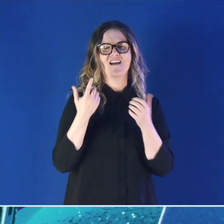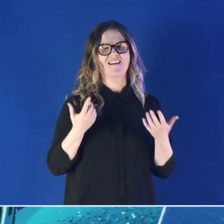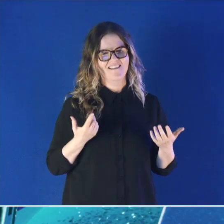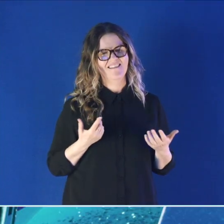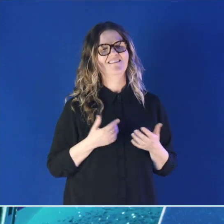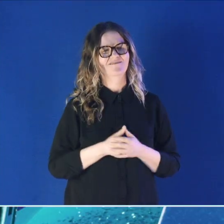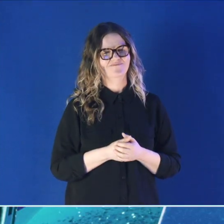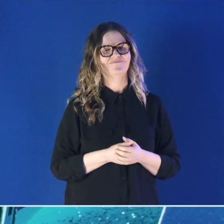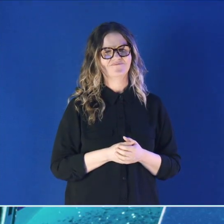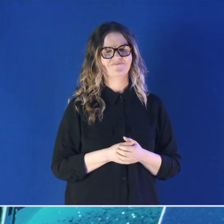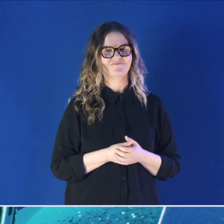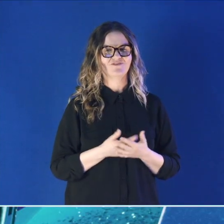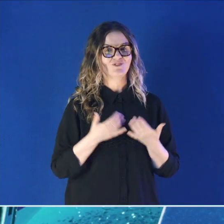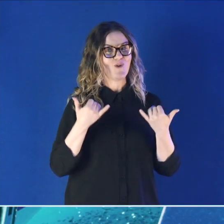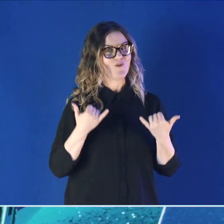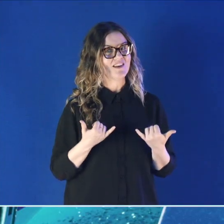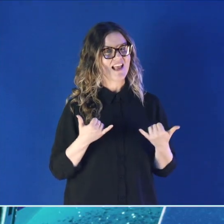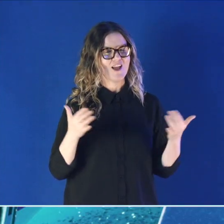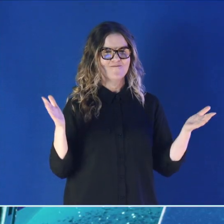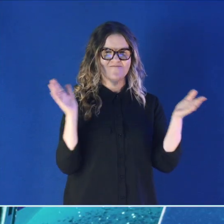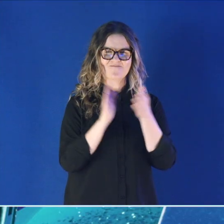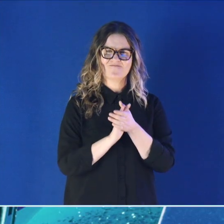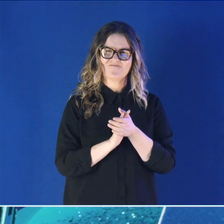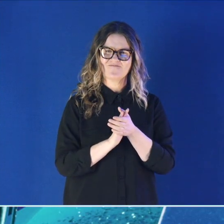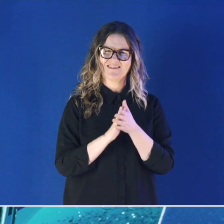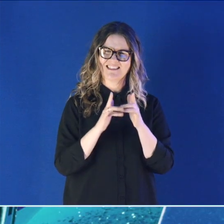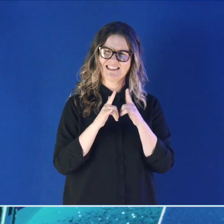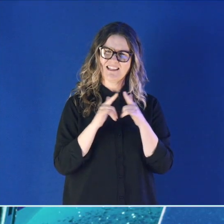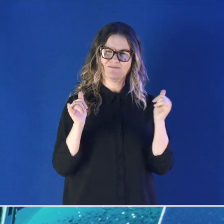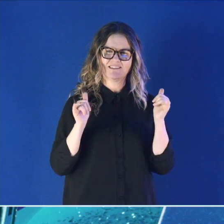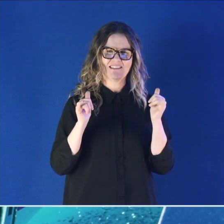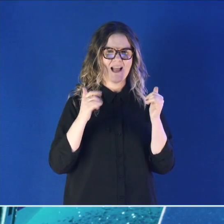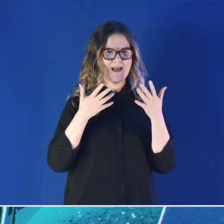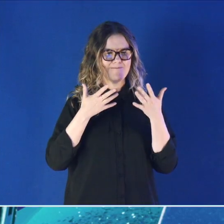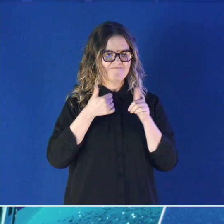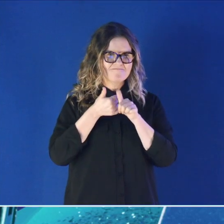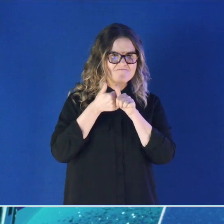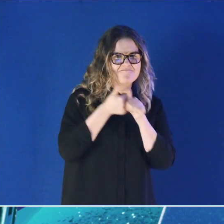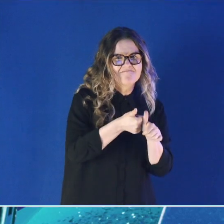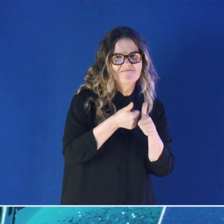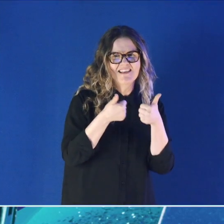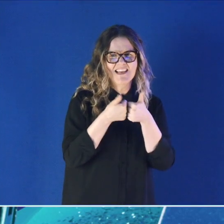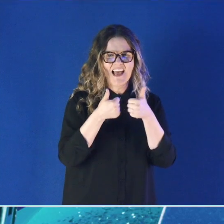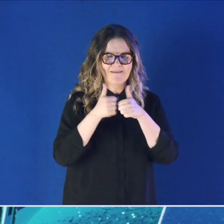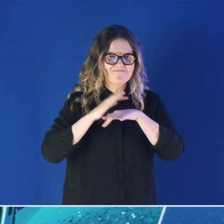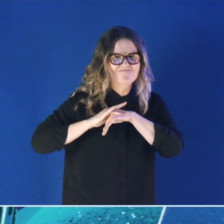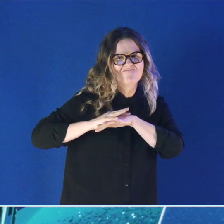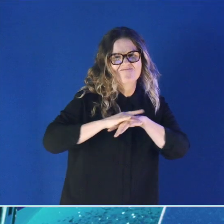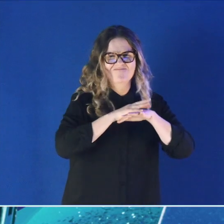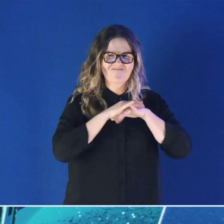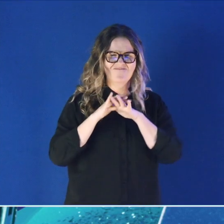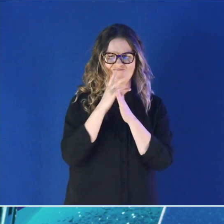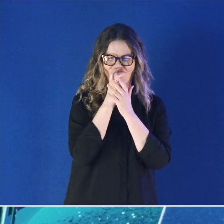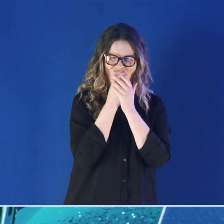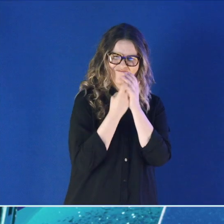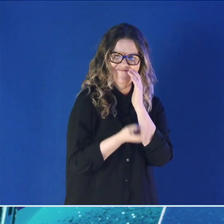both in the venues and soon to be at home. So it's something unique, and most people don't have a reference for it.